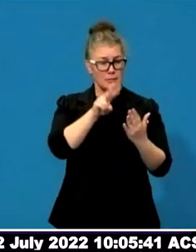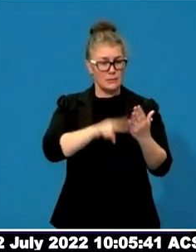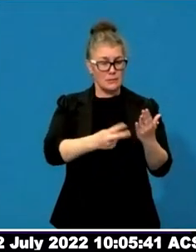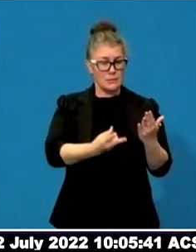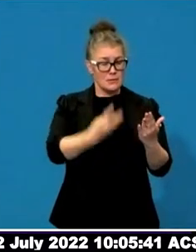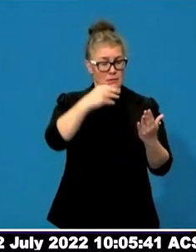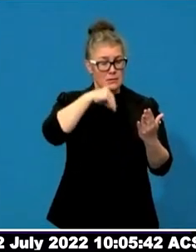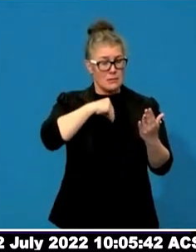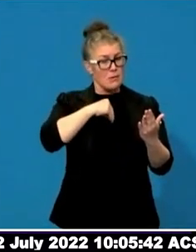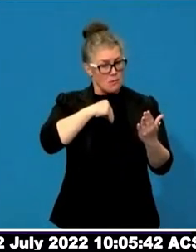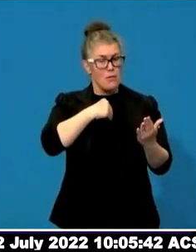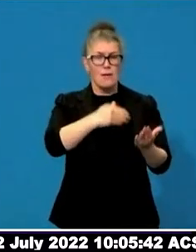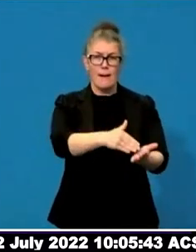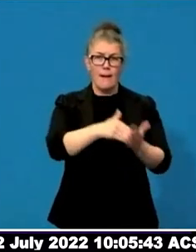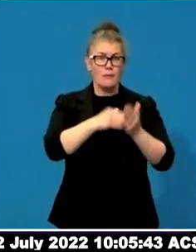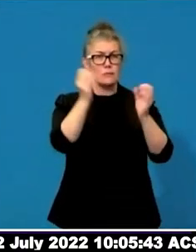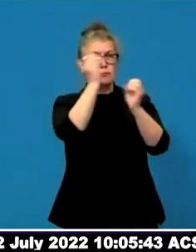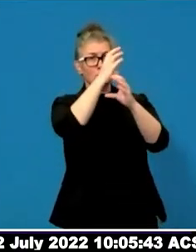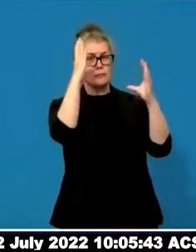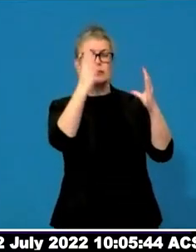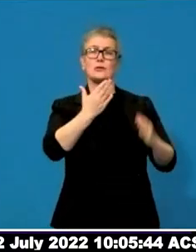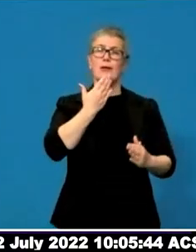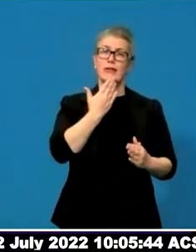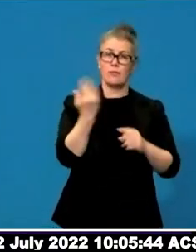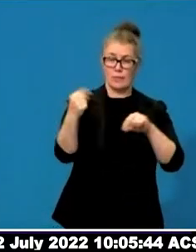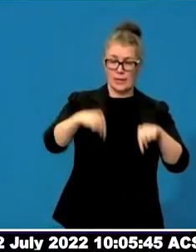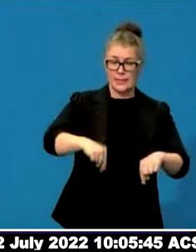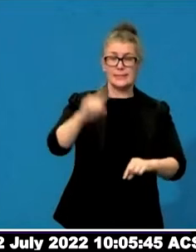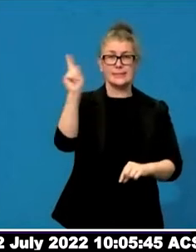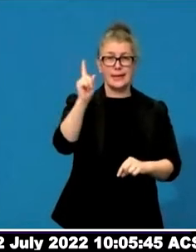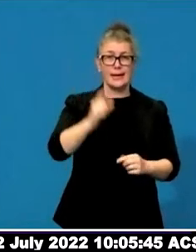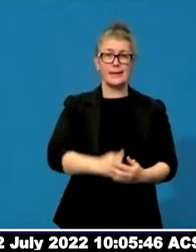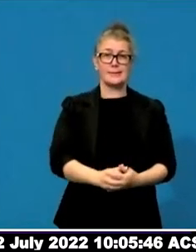So, we appreciate your coming today and to add to your statement